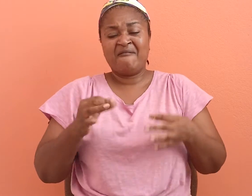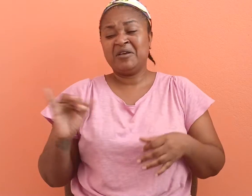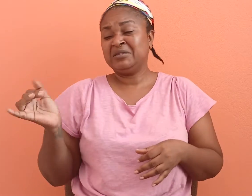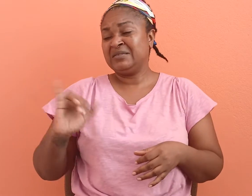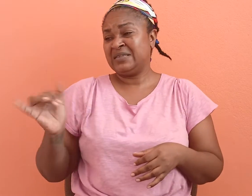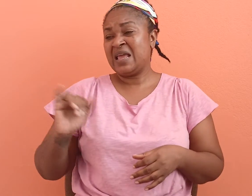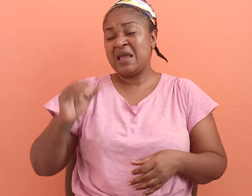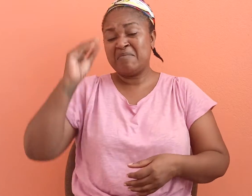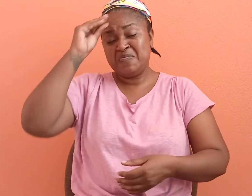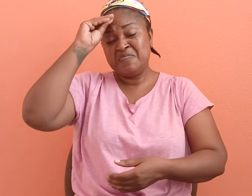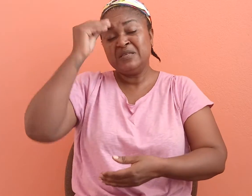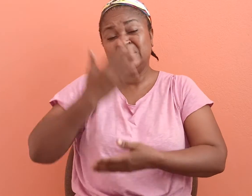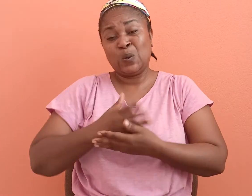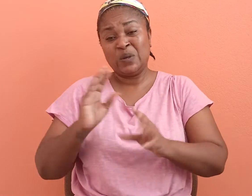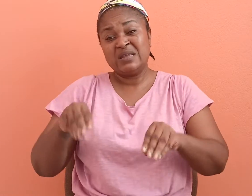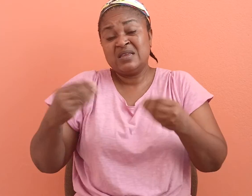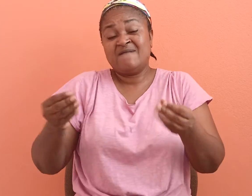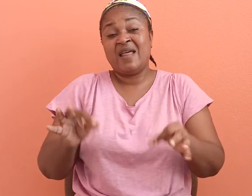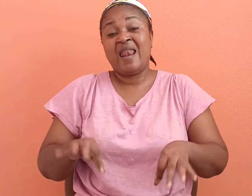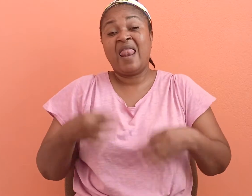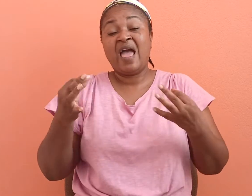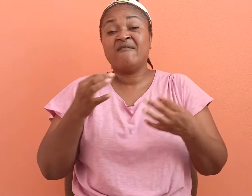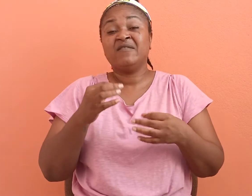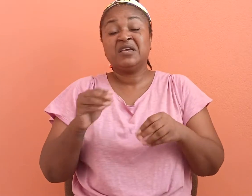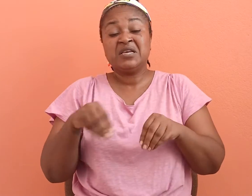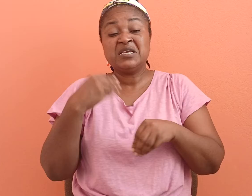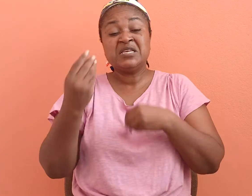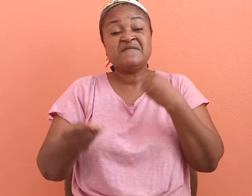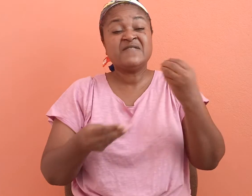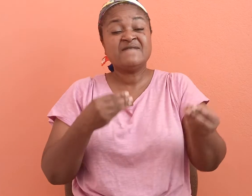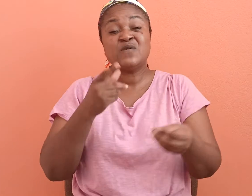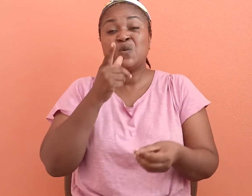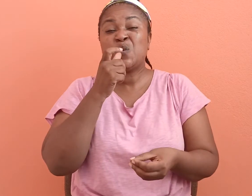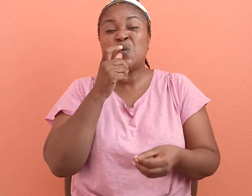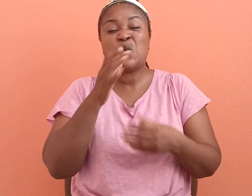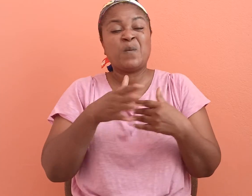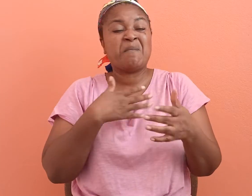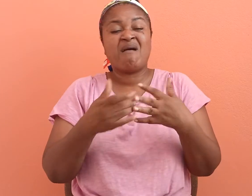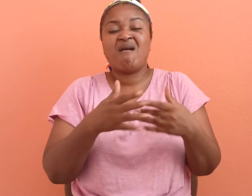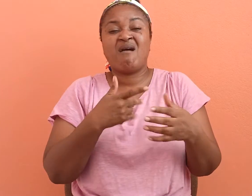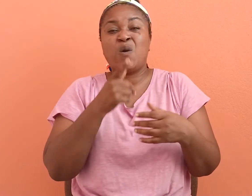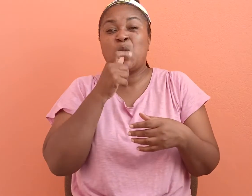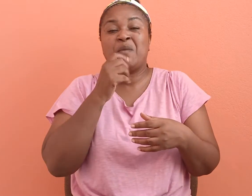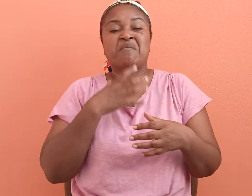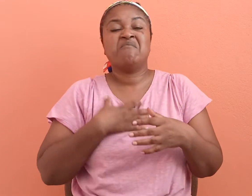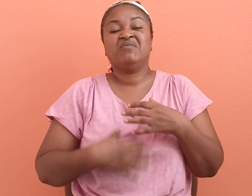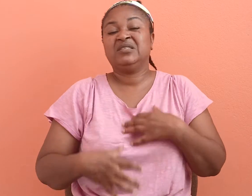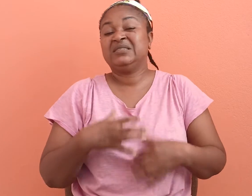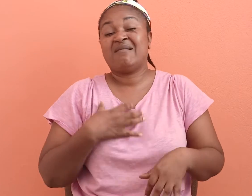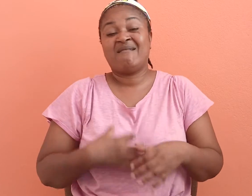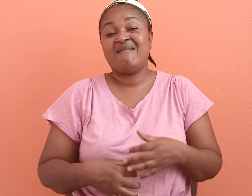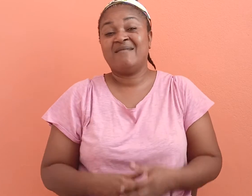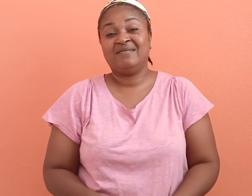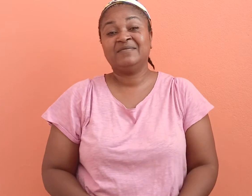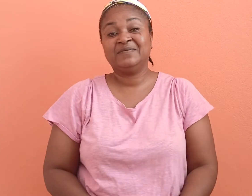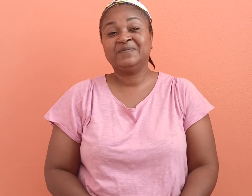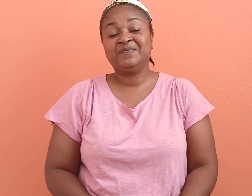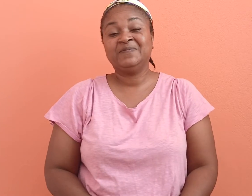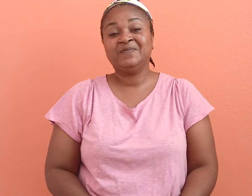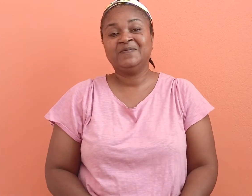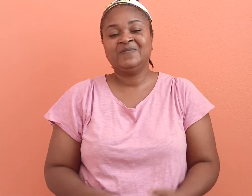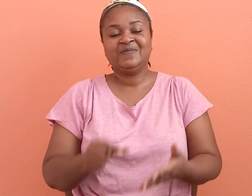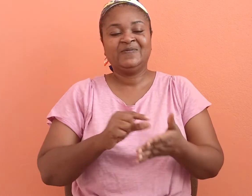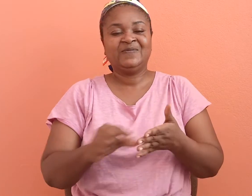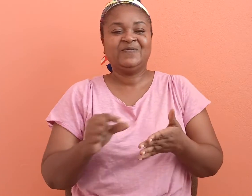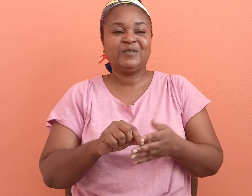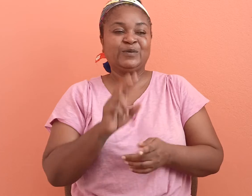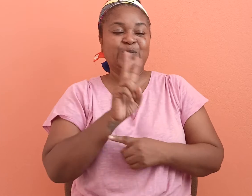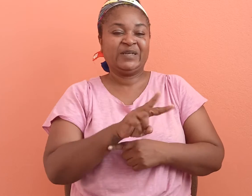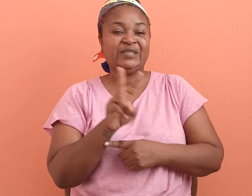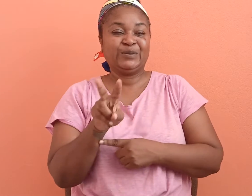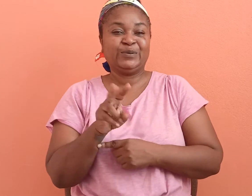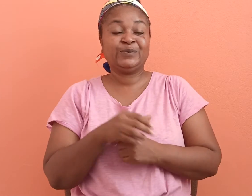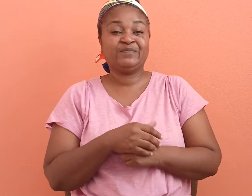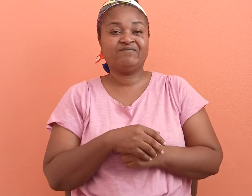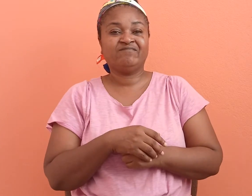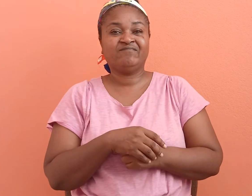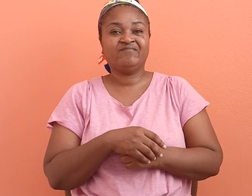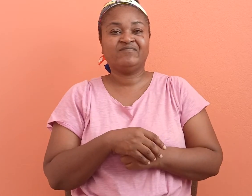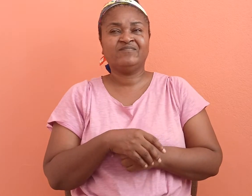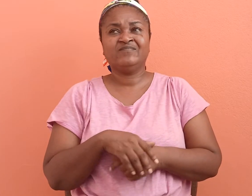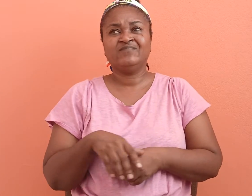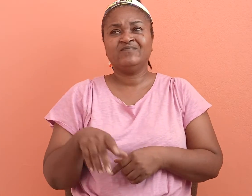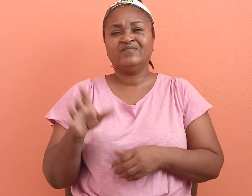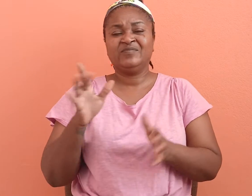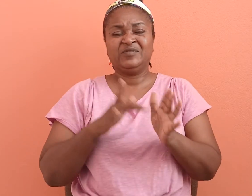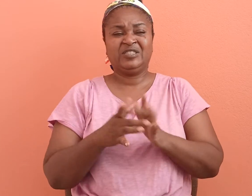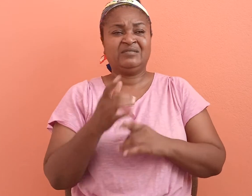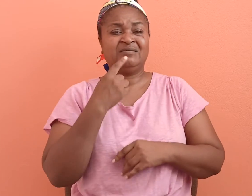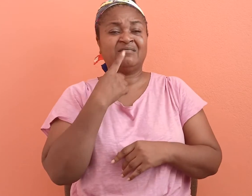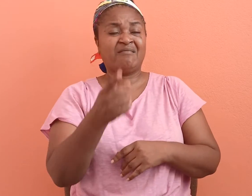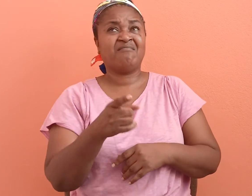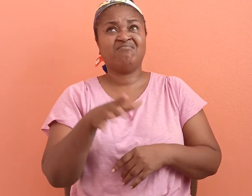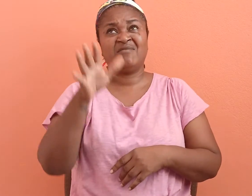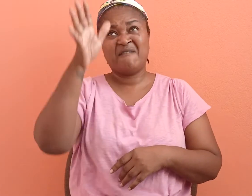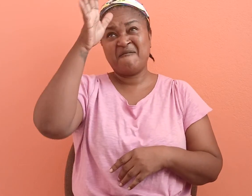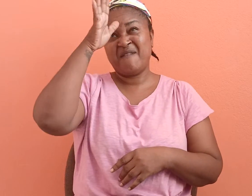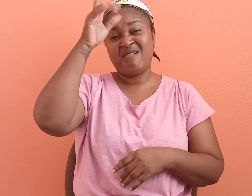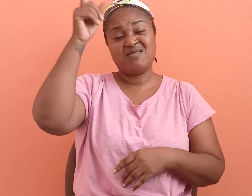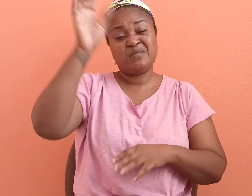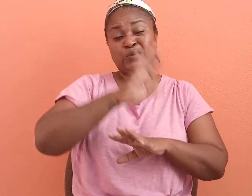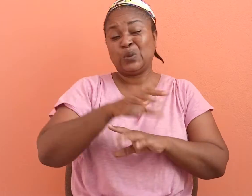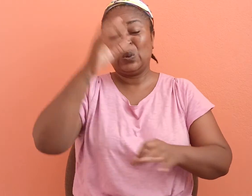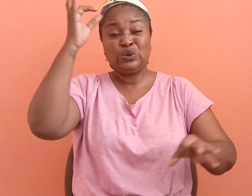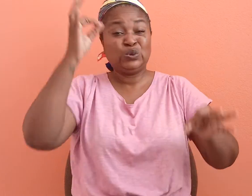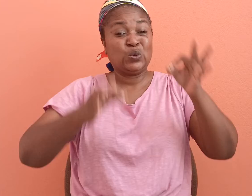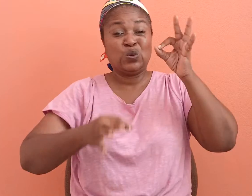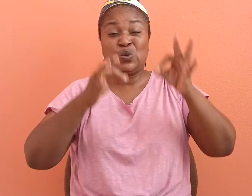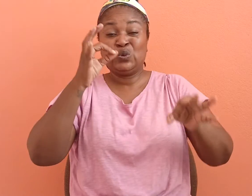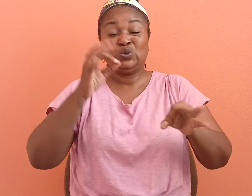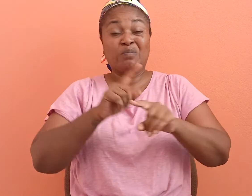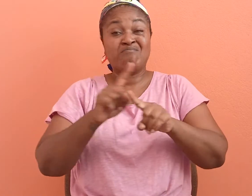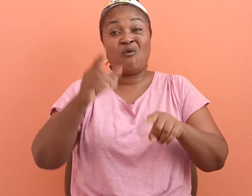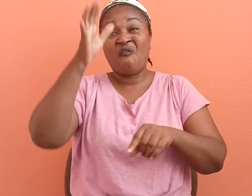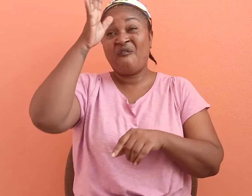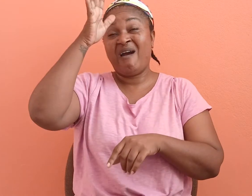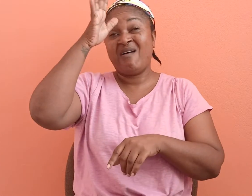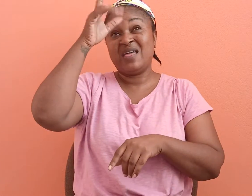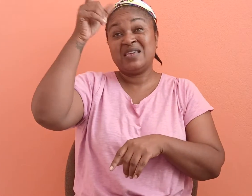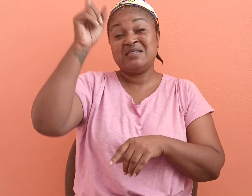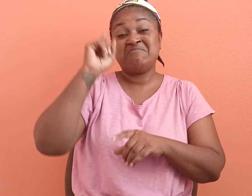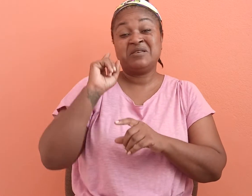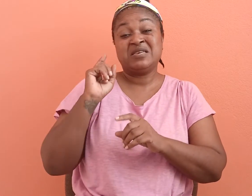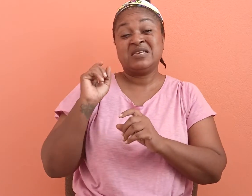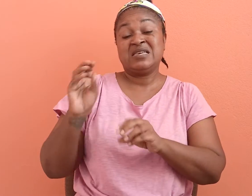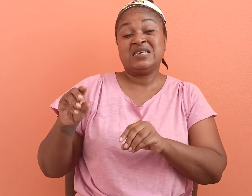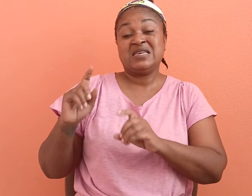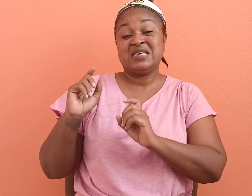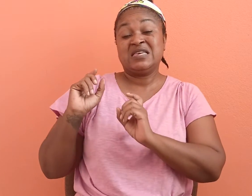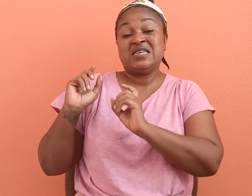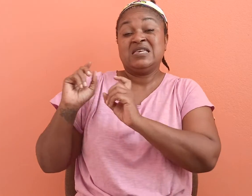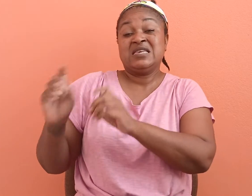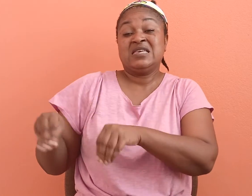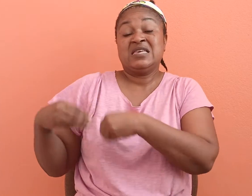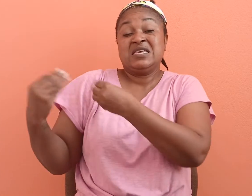whomever he wishes. 22 The Father doesn’t judge anyone, but he has given all judgment to the Son